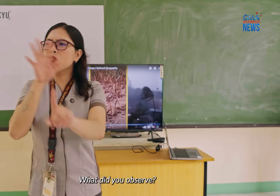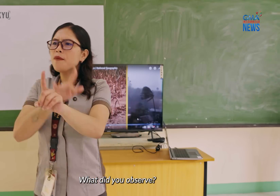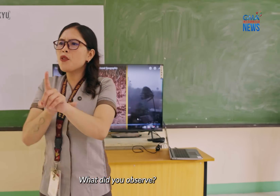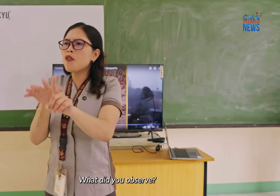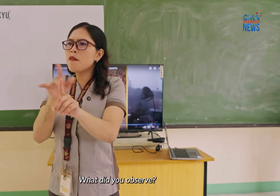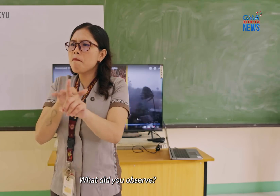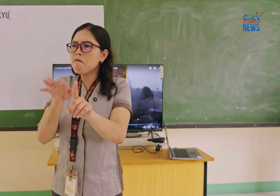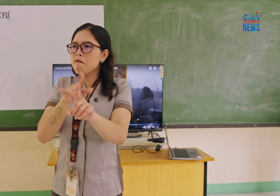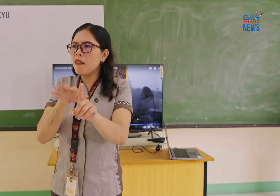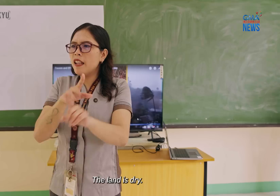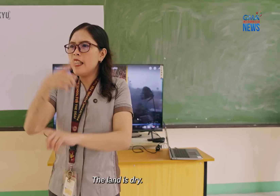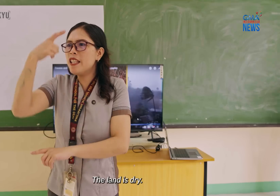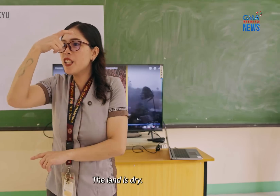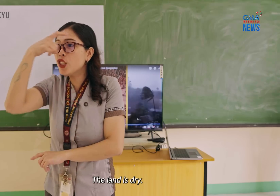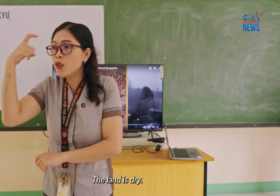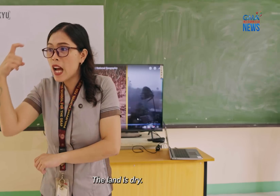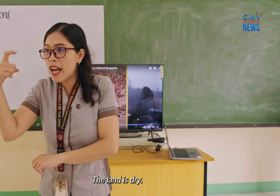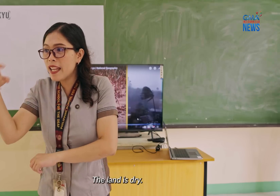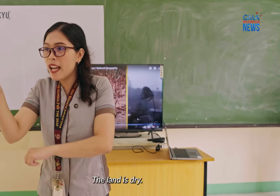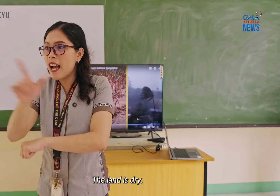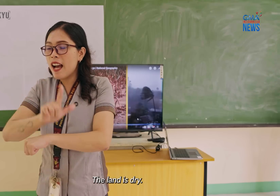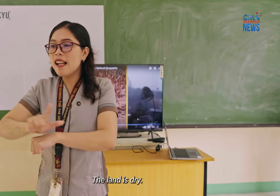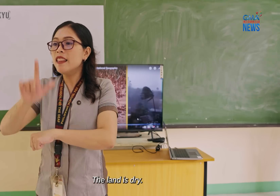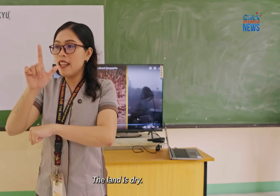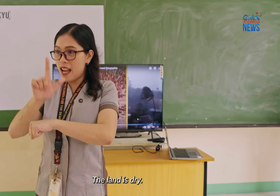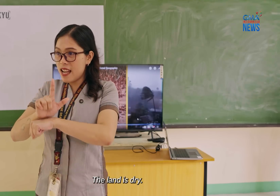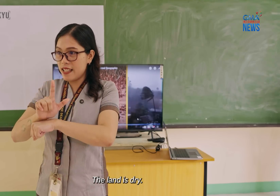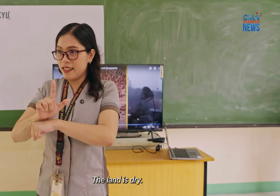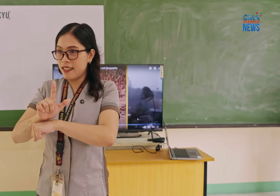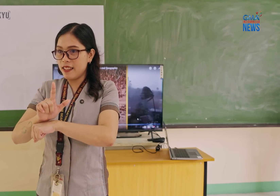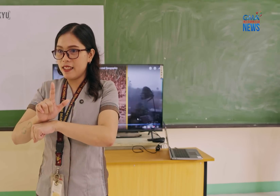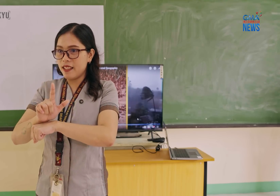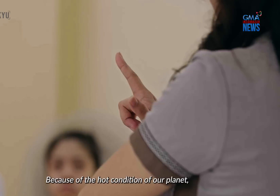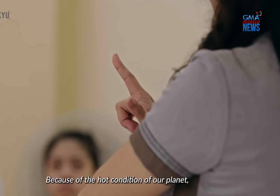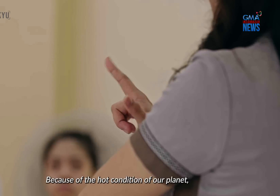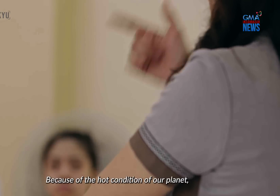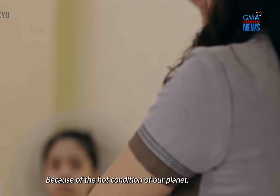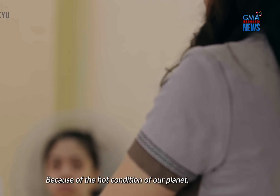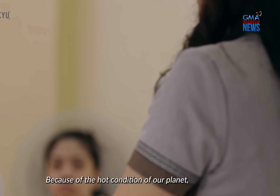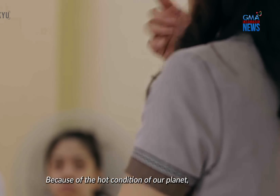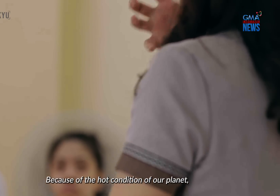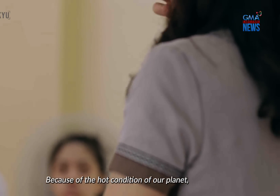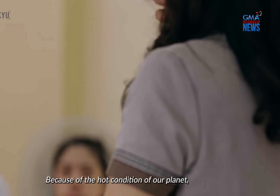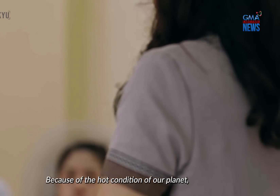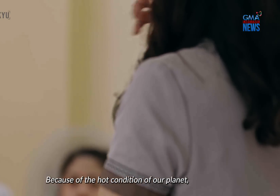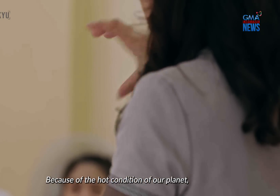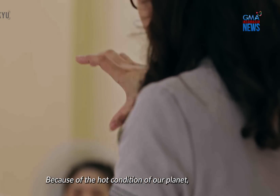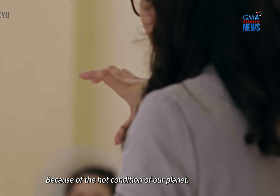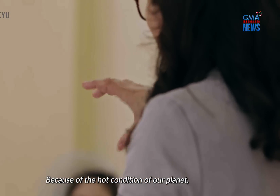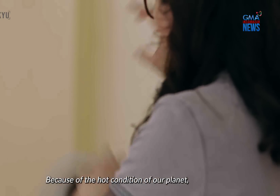I told them, 'That’s the effect of climate change.' The next picture we have is?